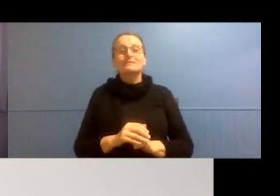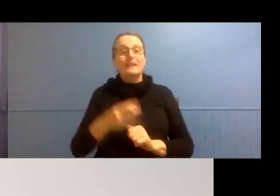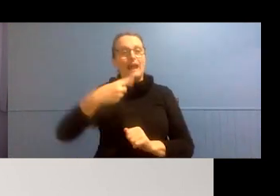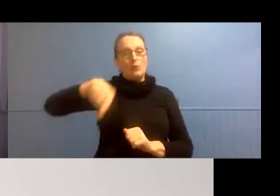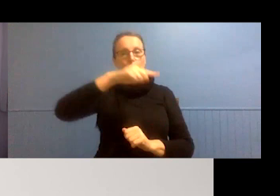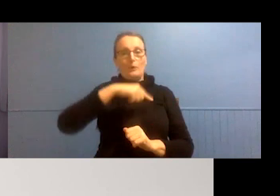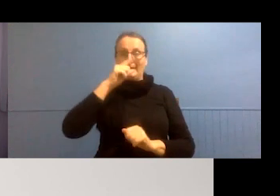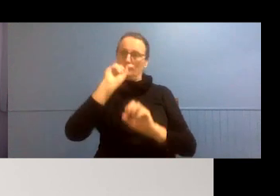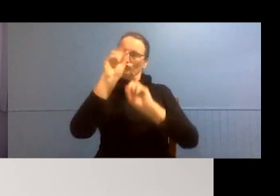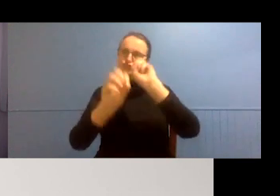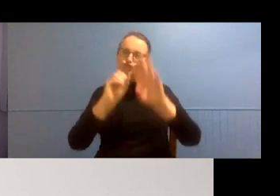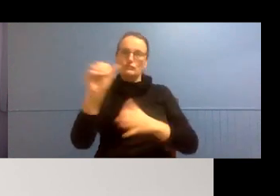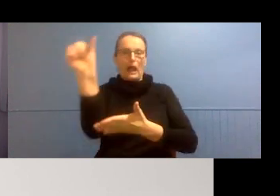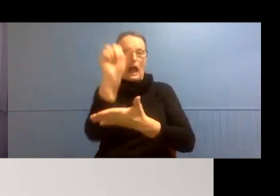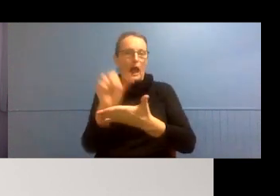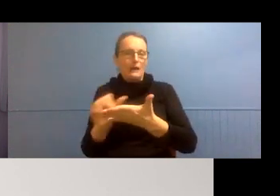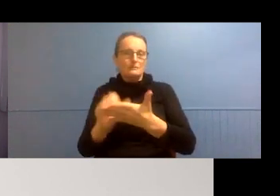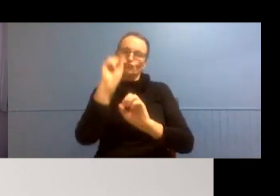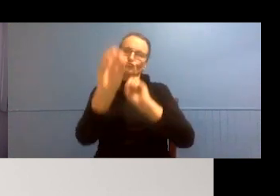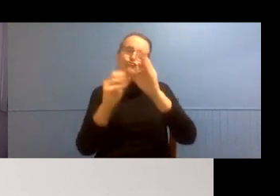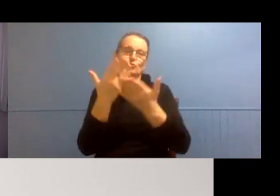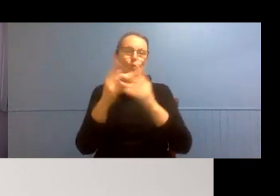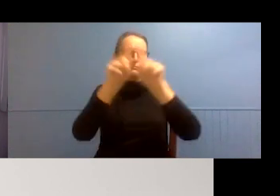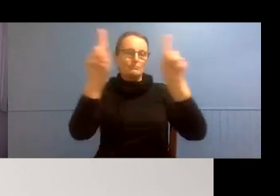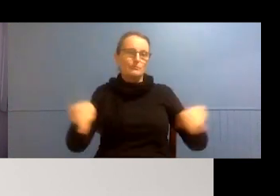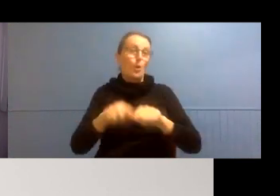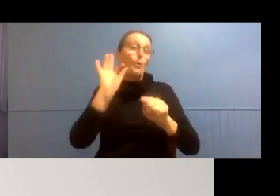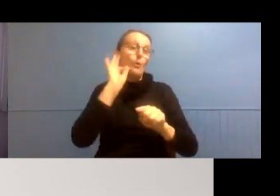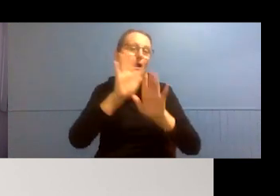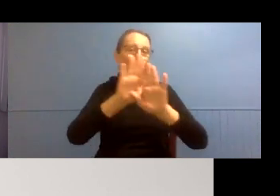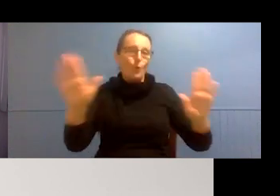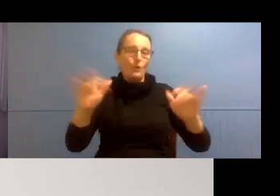our artwork as it were, onto that wall, and there's a red line in the